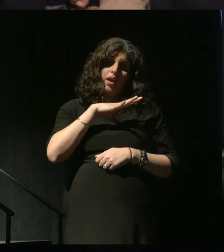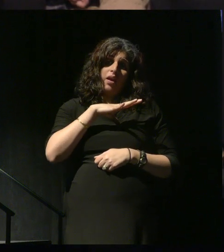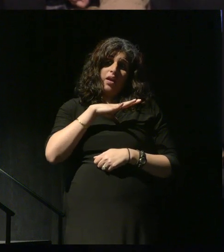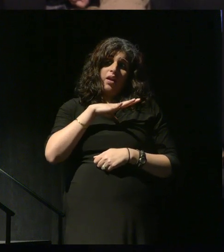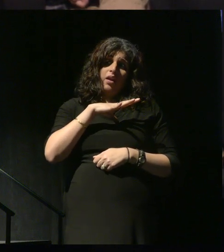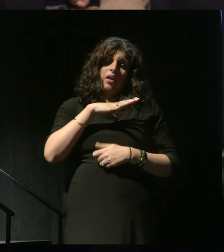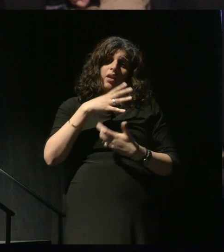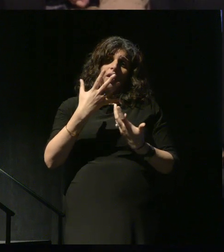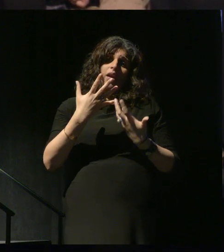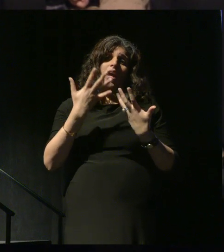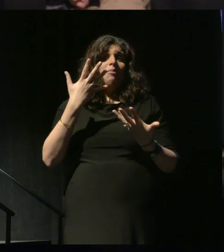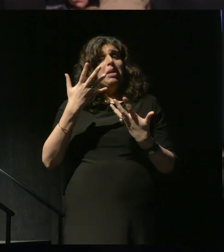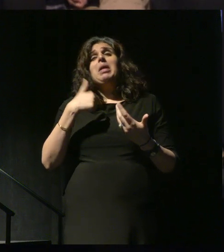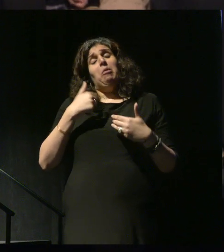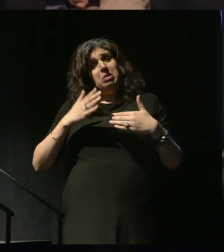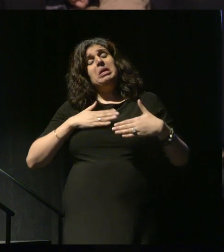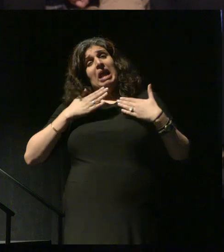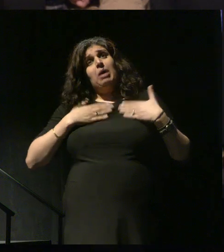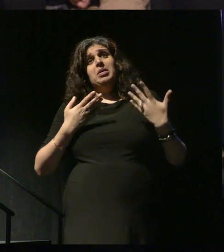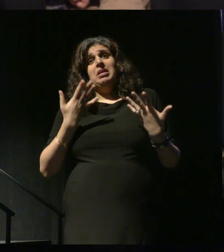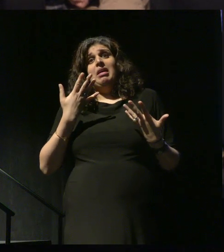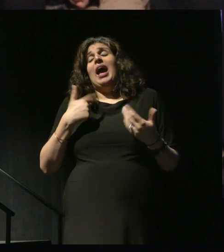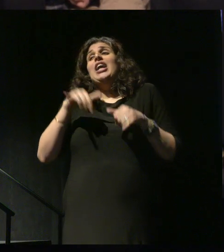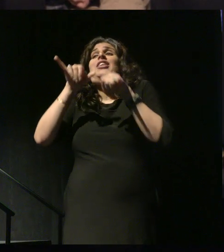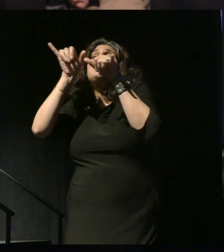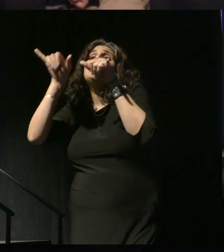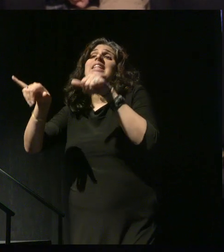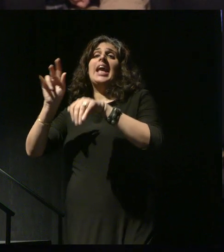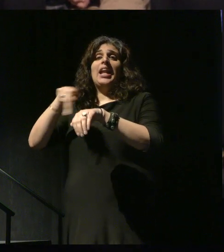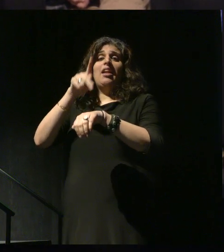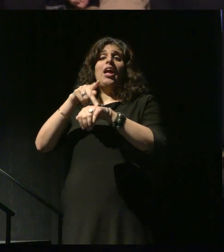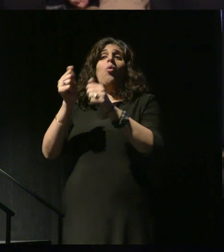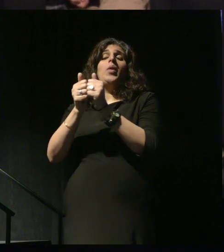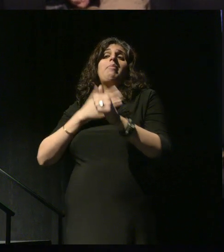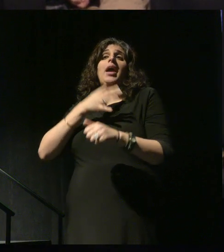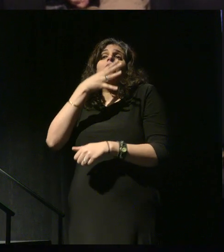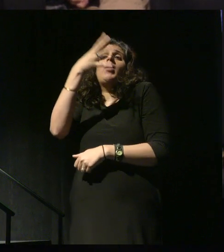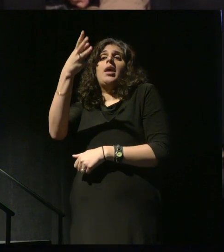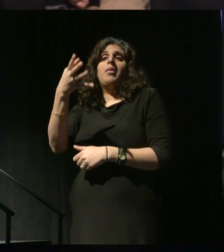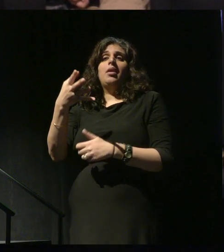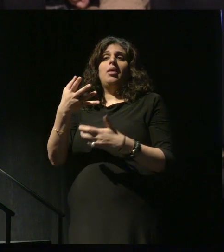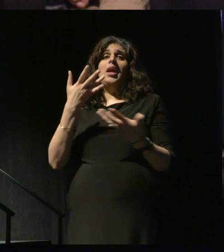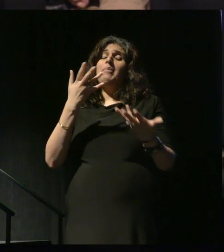And there possibly would've been happiness there. I could have stayed in the Philippines with my grandmother and that possibly would've been a happy life,